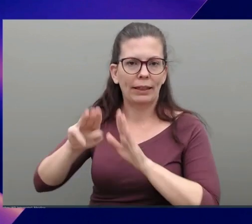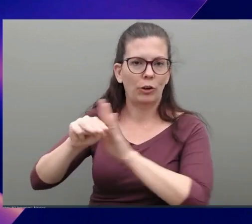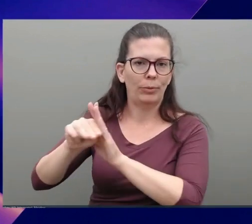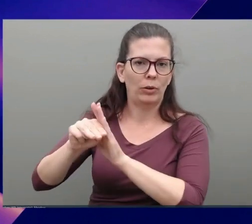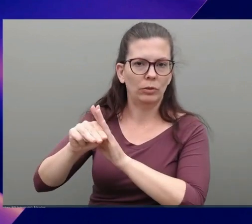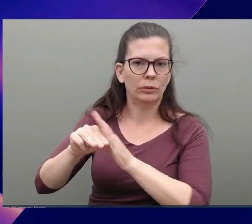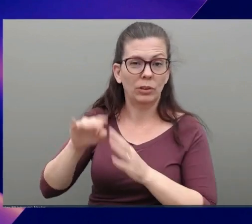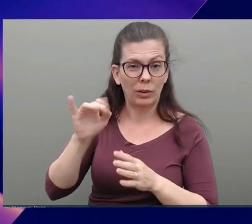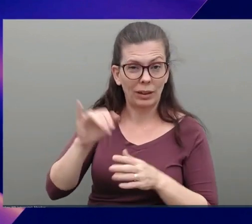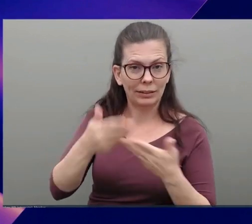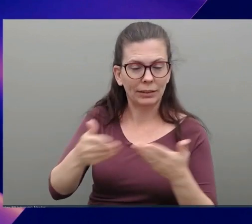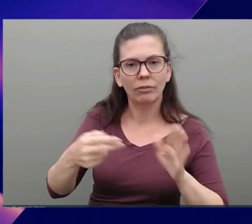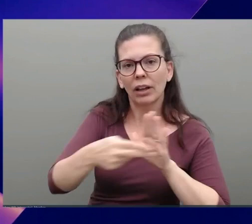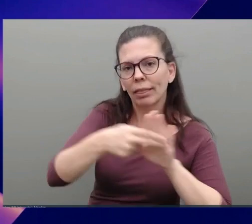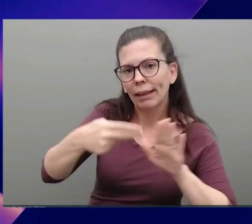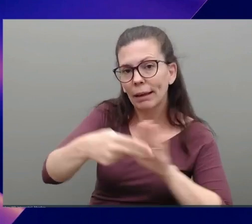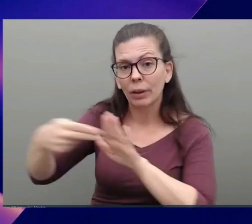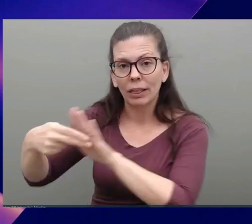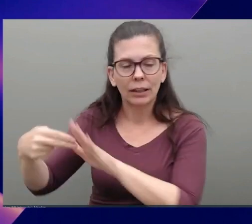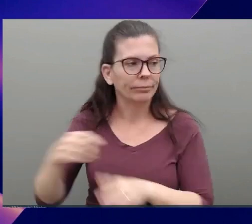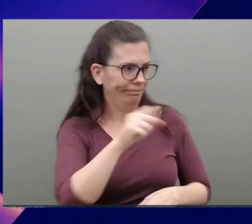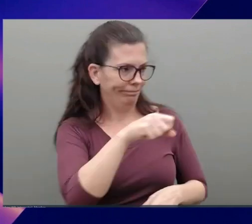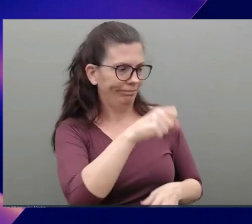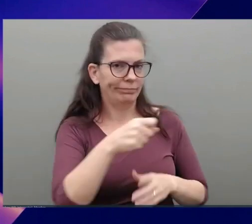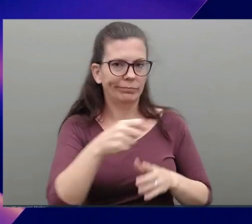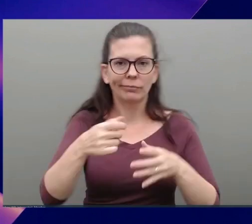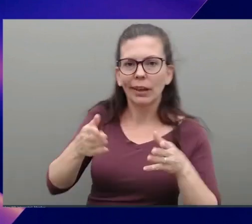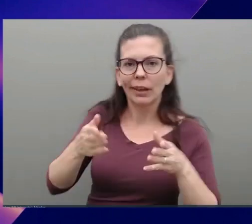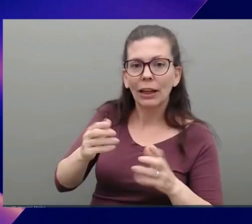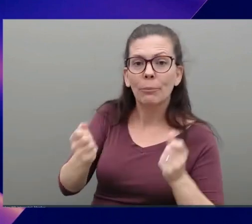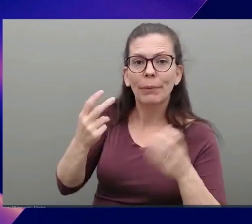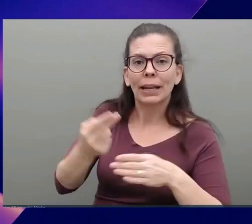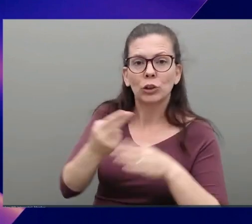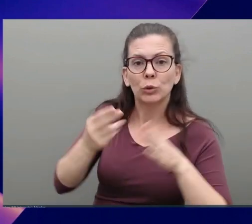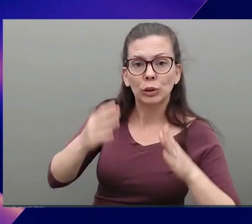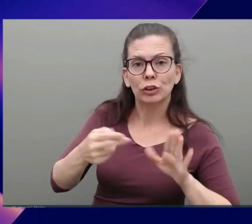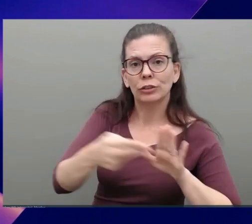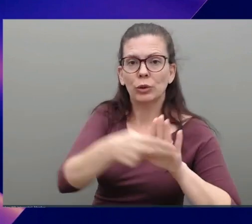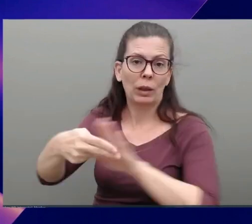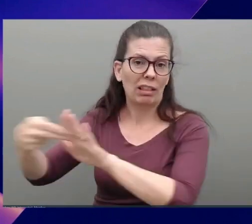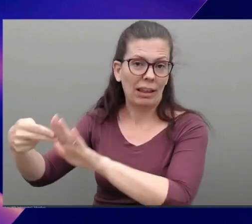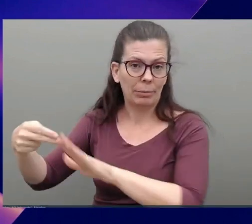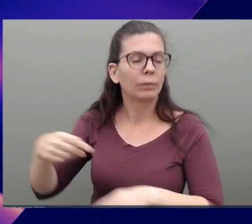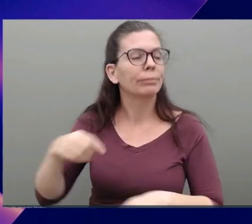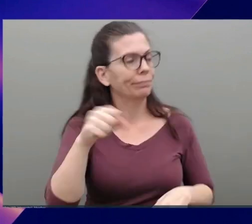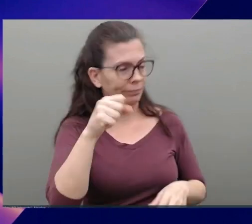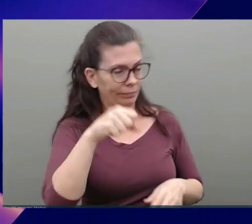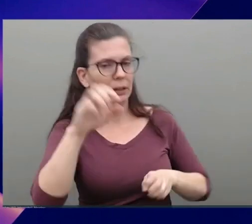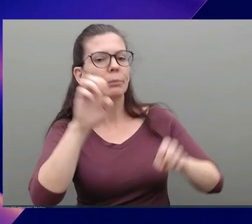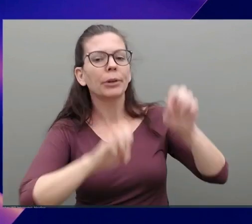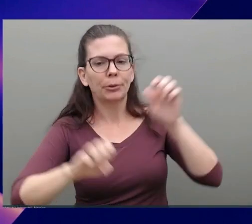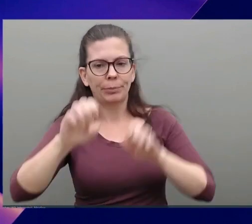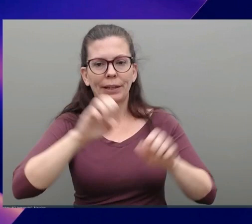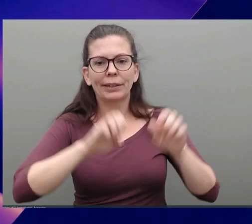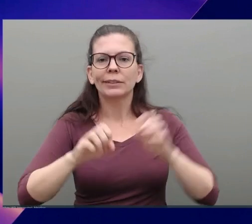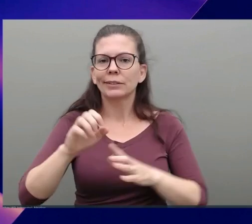Labeling, right? [Abi] Exactly. Enabling multiple users to label. So, experimentation is code for machine learning. Yeah.